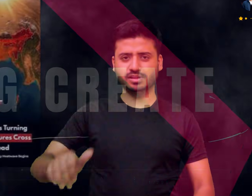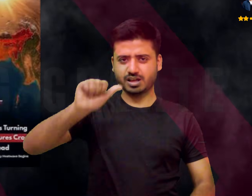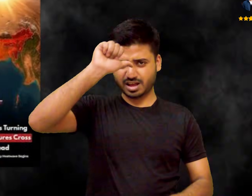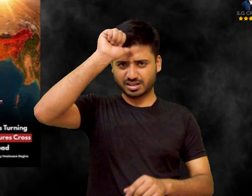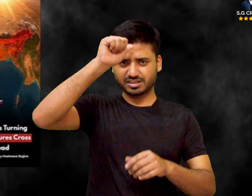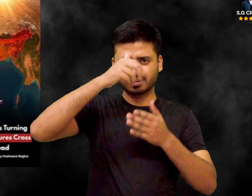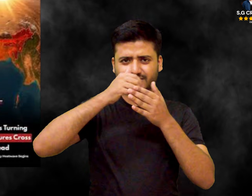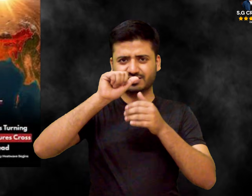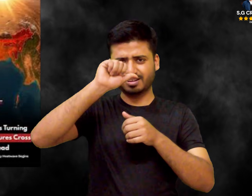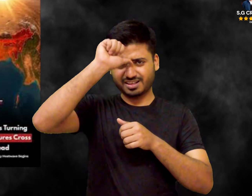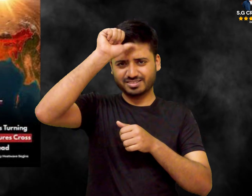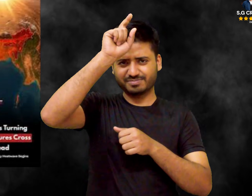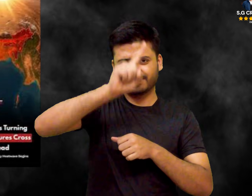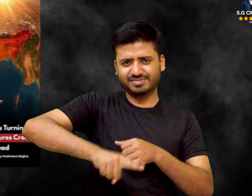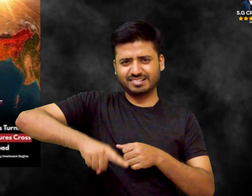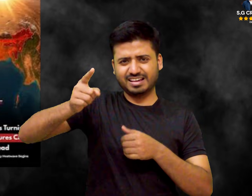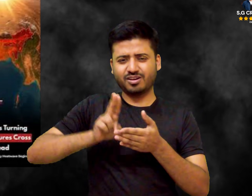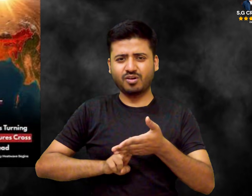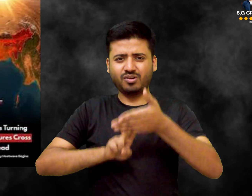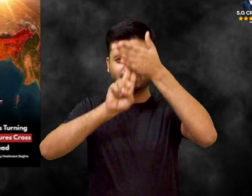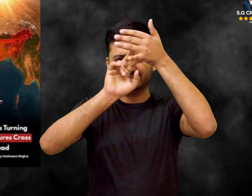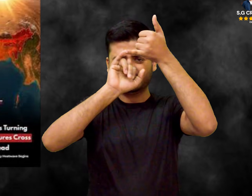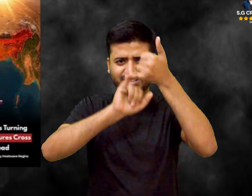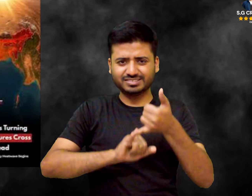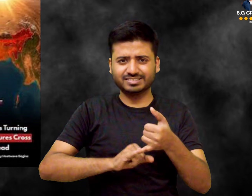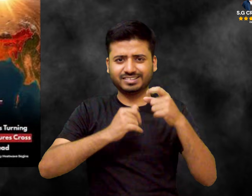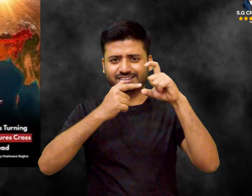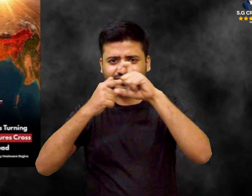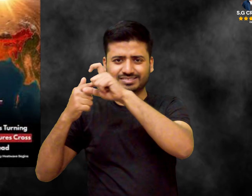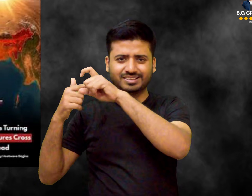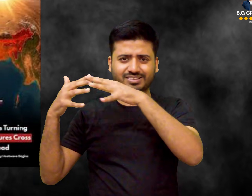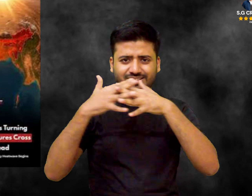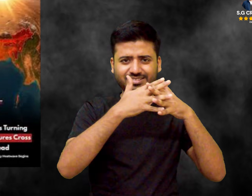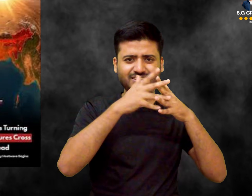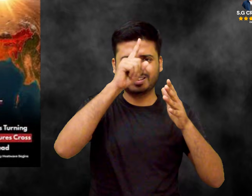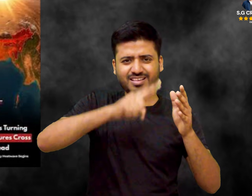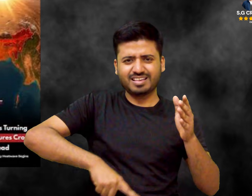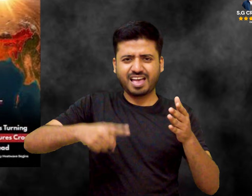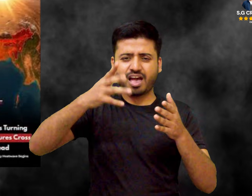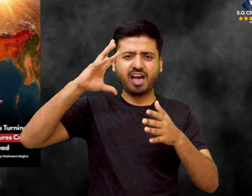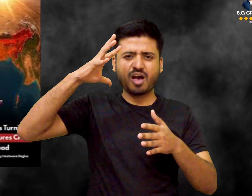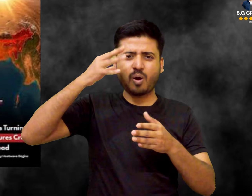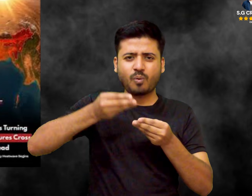Direct sunlight is the most effective natural source for the human body to produce vitamin D3,